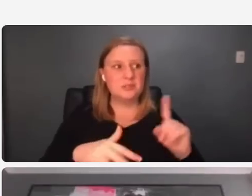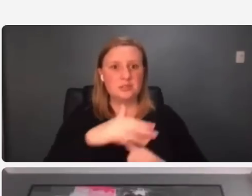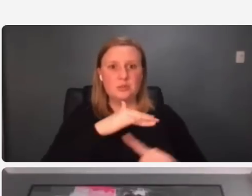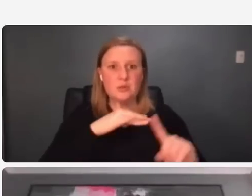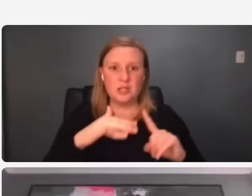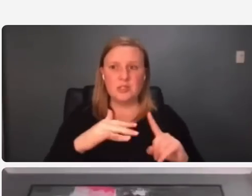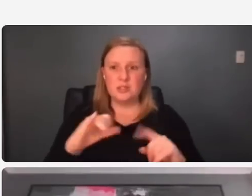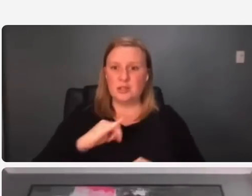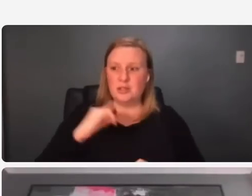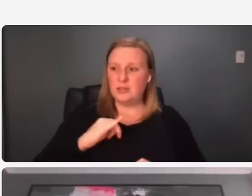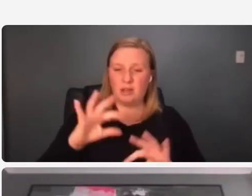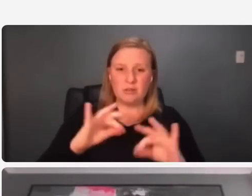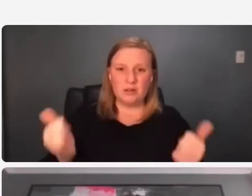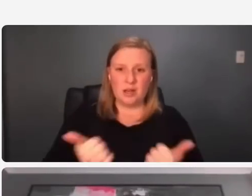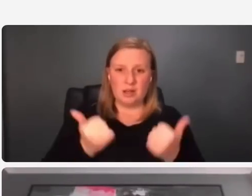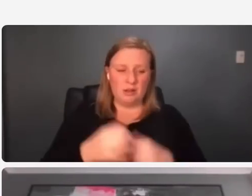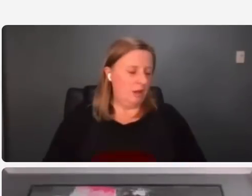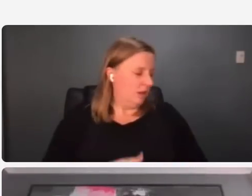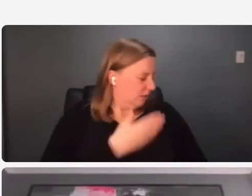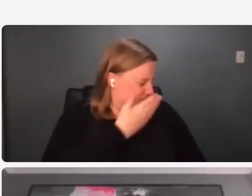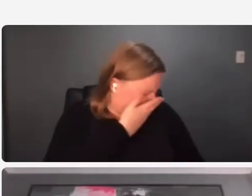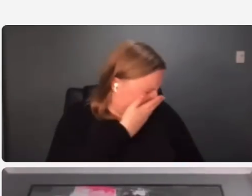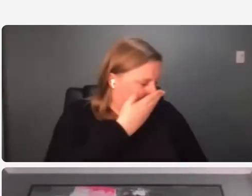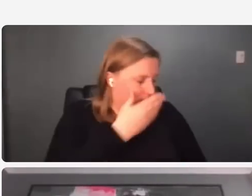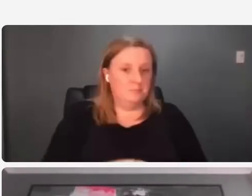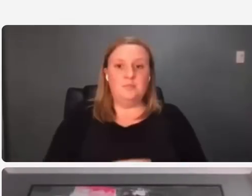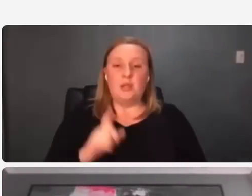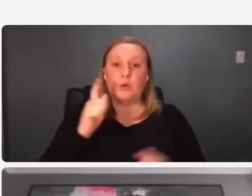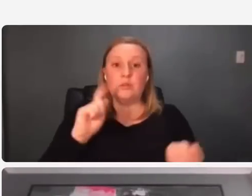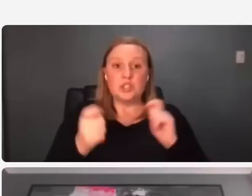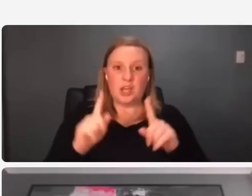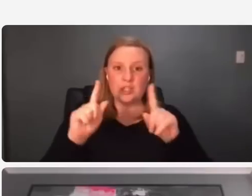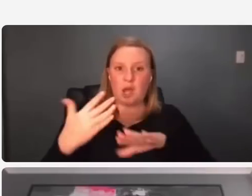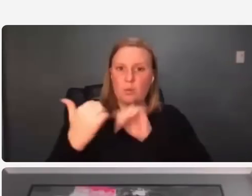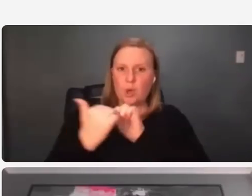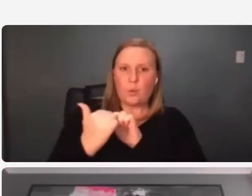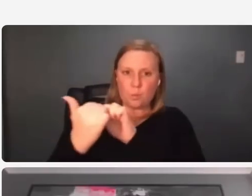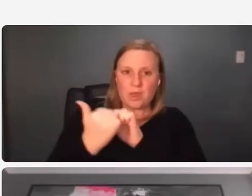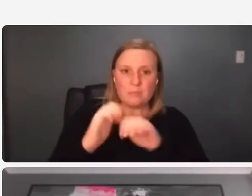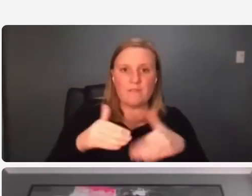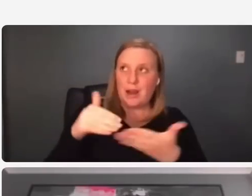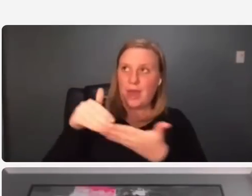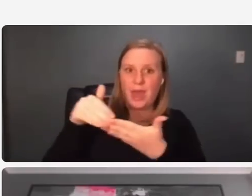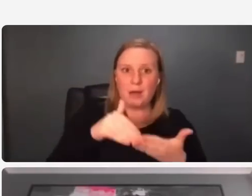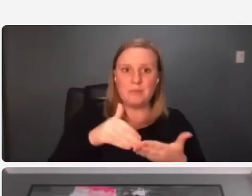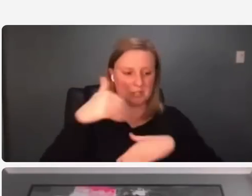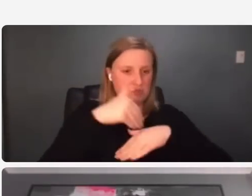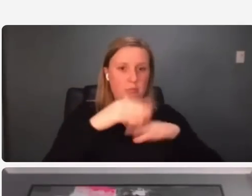with providers in a positive way and productive way to help them improve, problem solve and to meet quality standards?